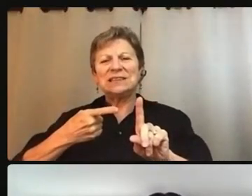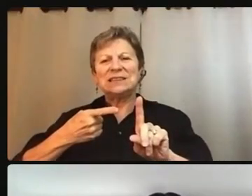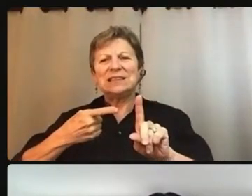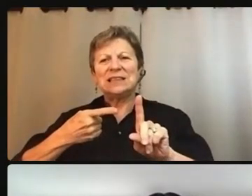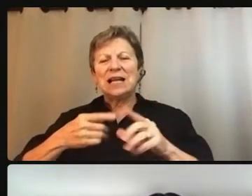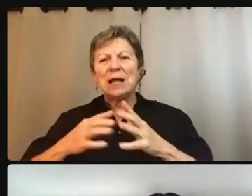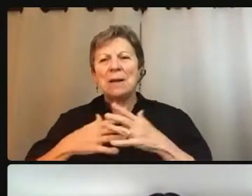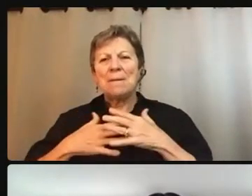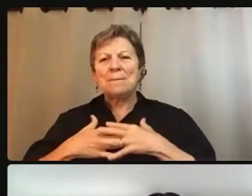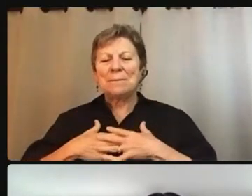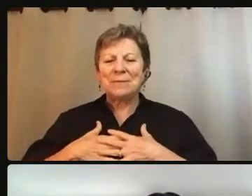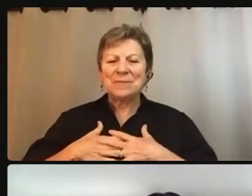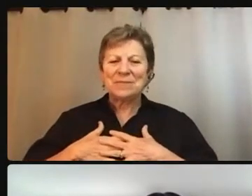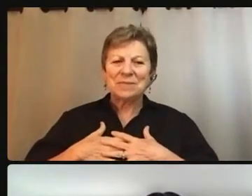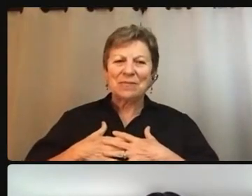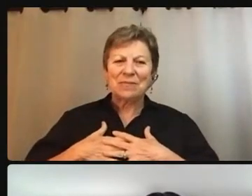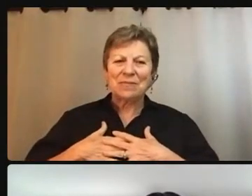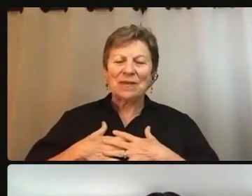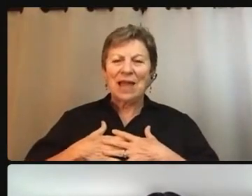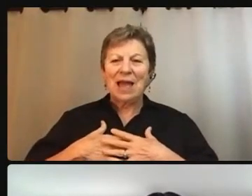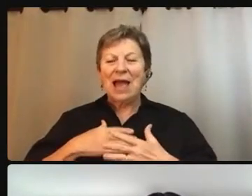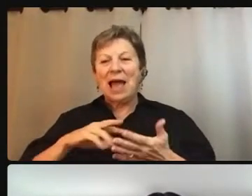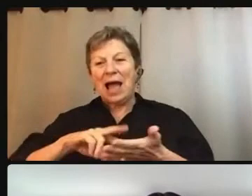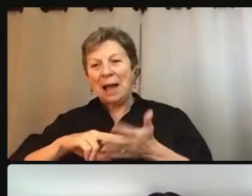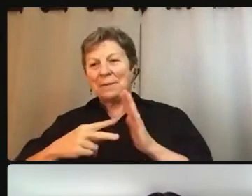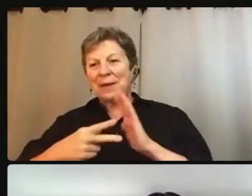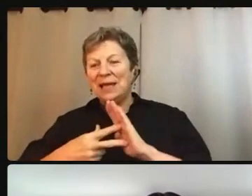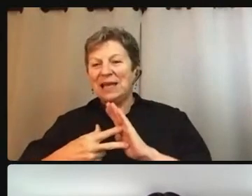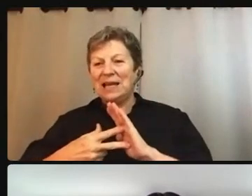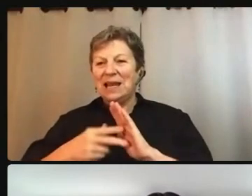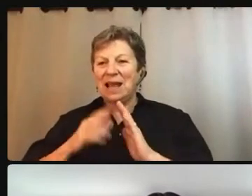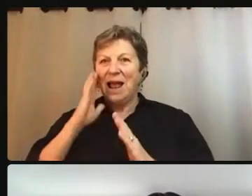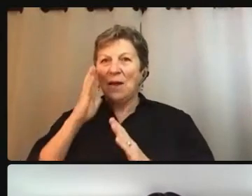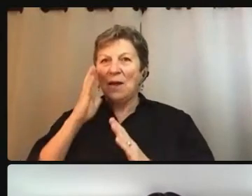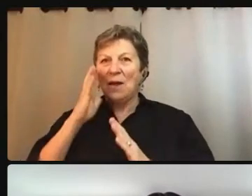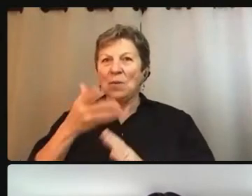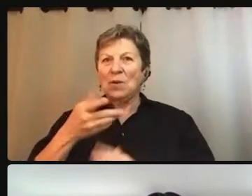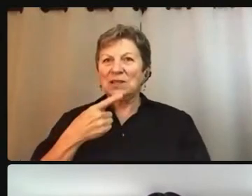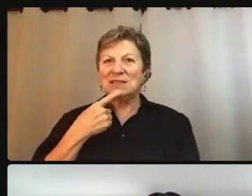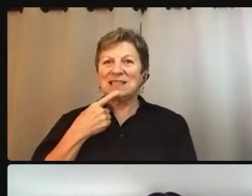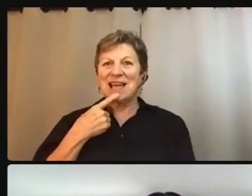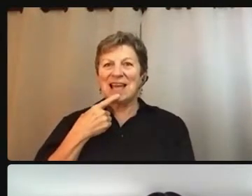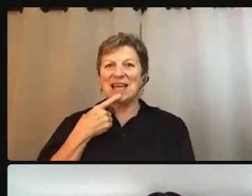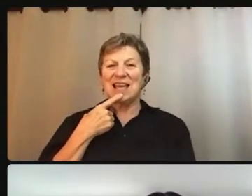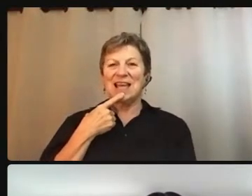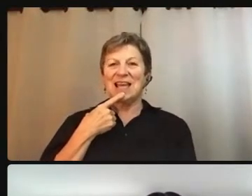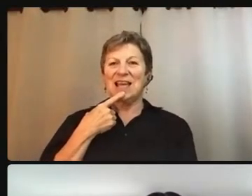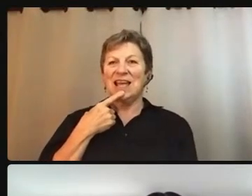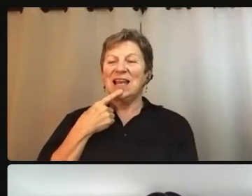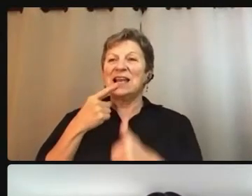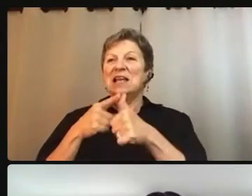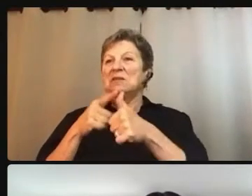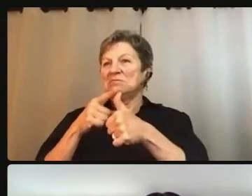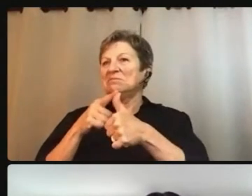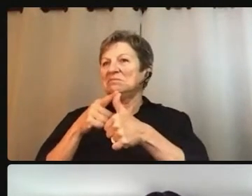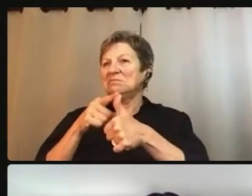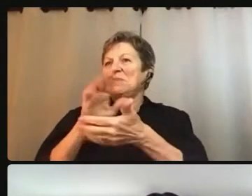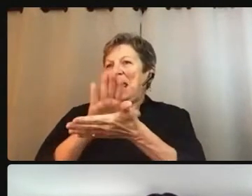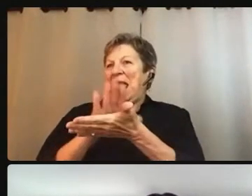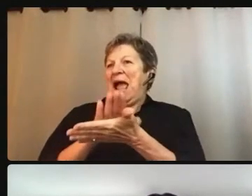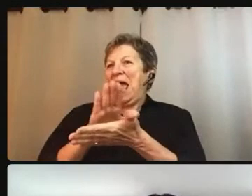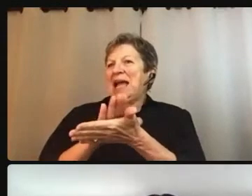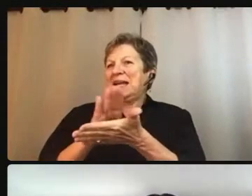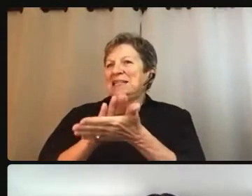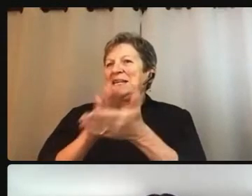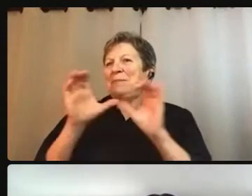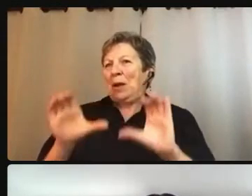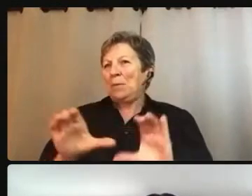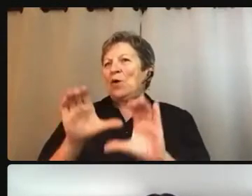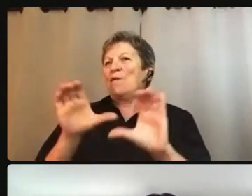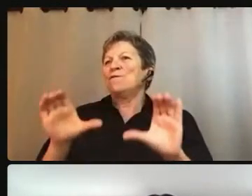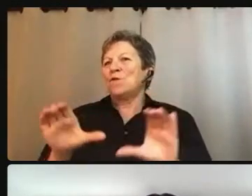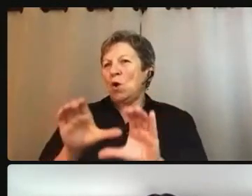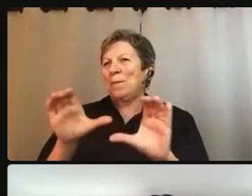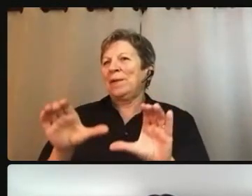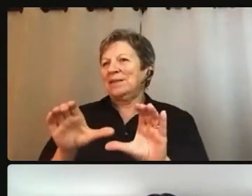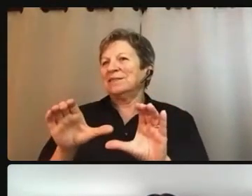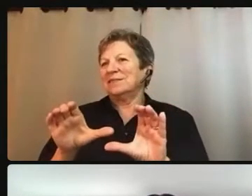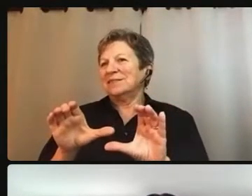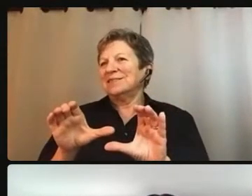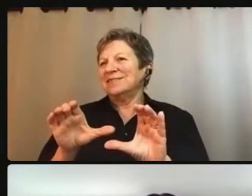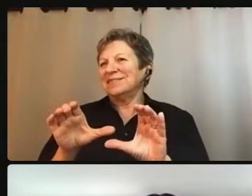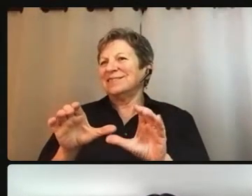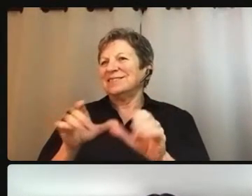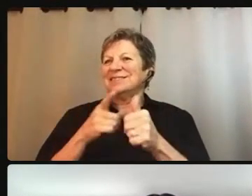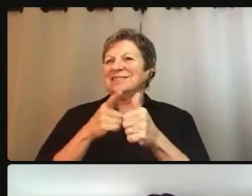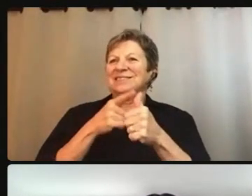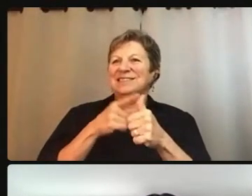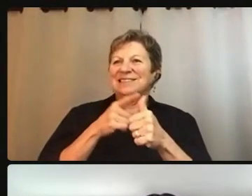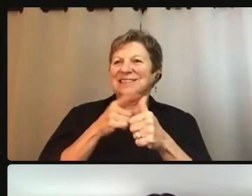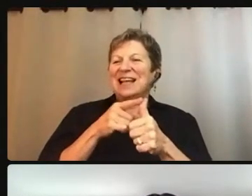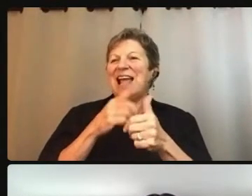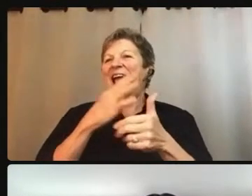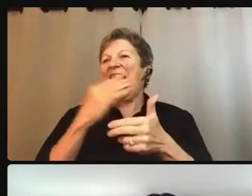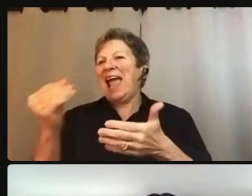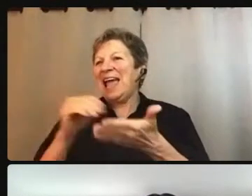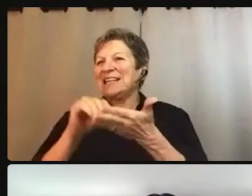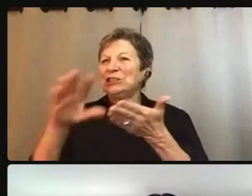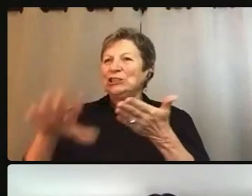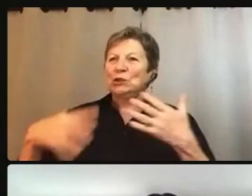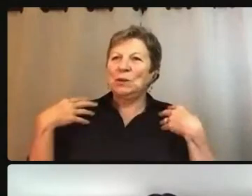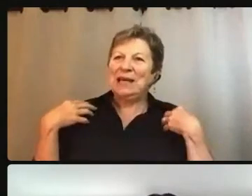IT AND MY I MEAN I WOULD SAY